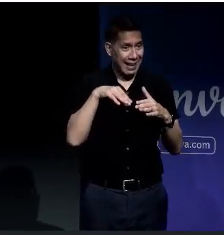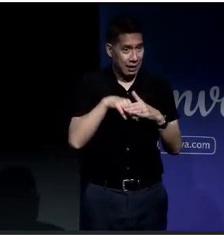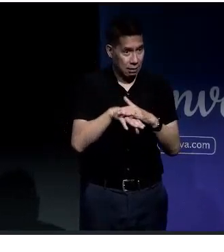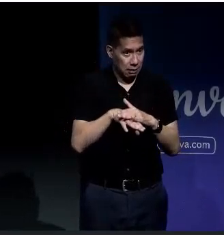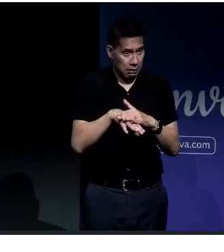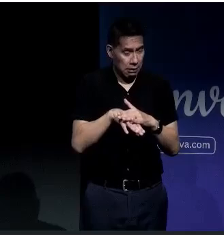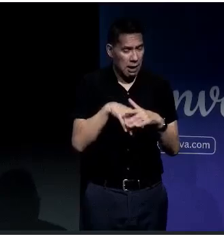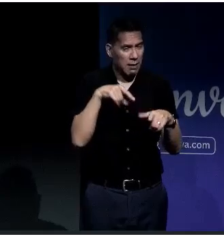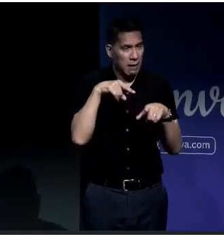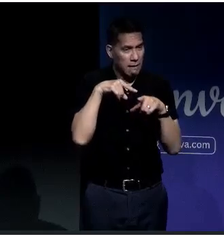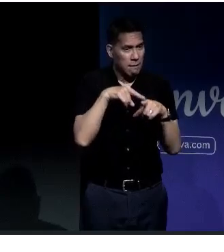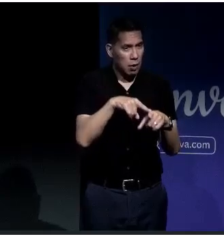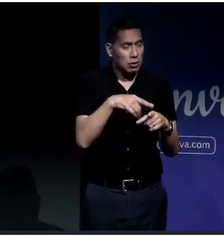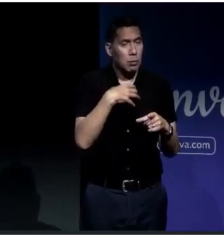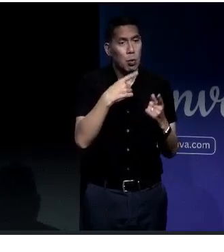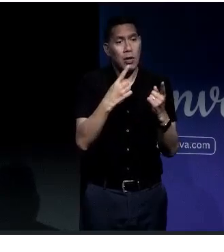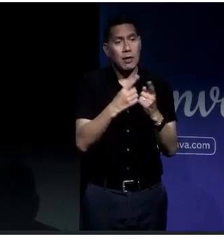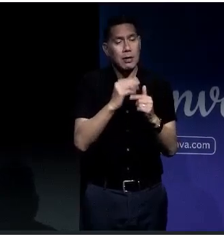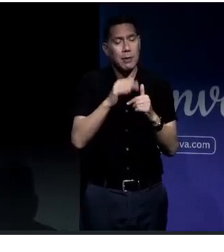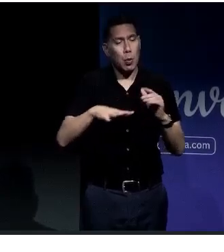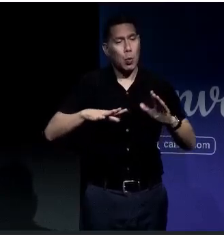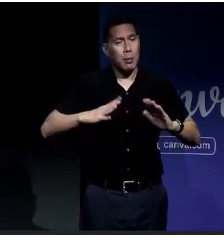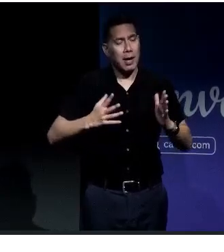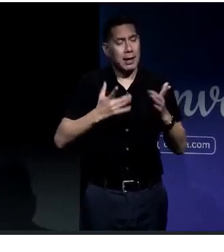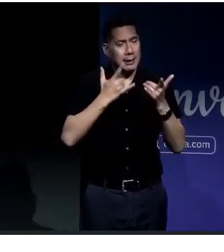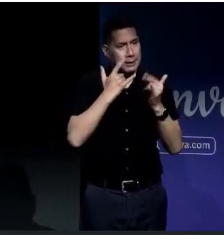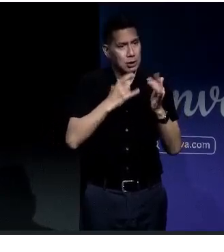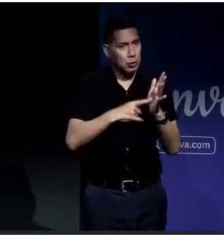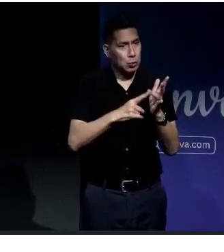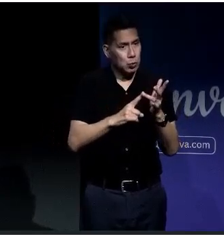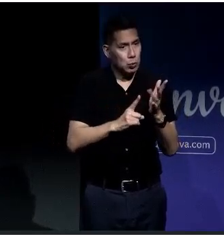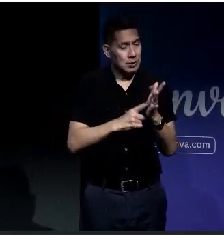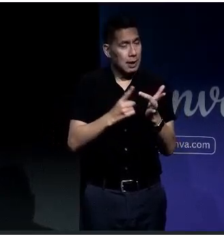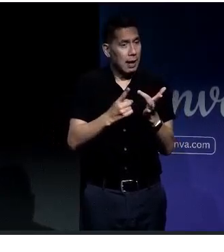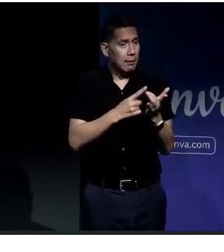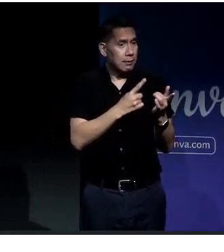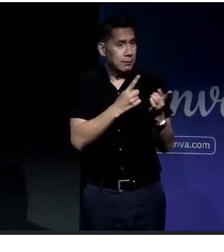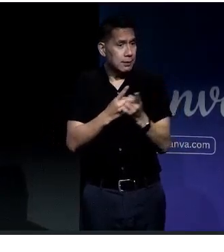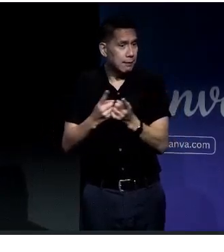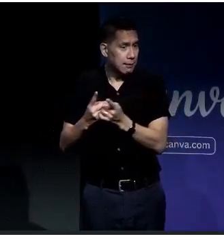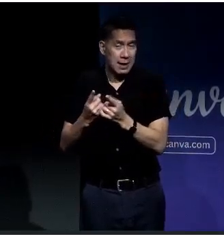more things about automated testing tools and a whole lot of other stuff. Uh, if you follow me there.